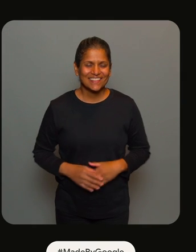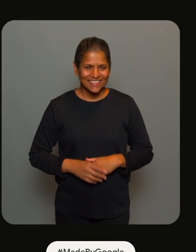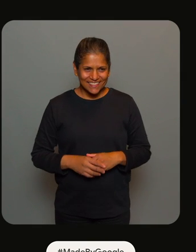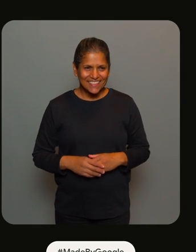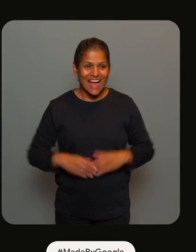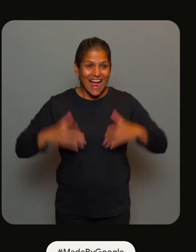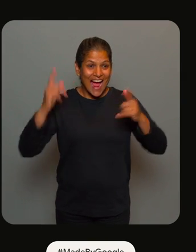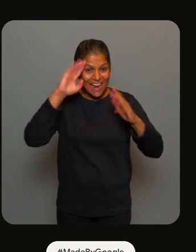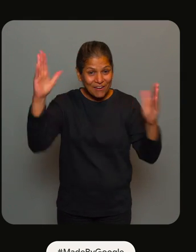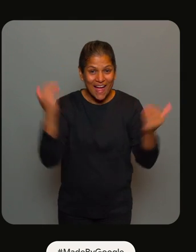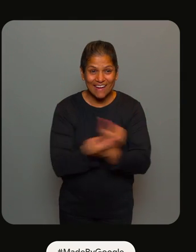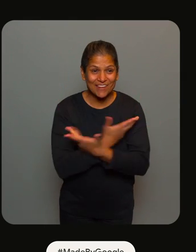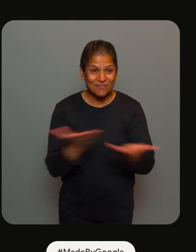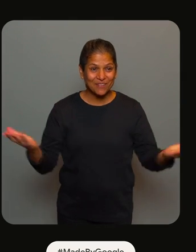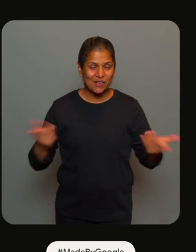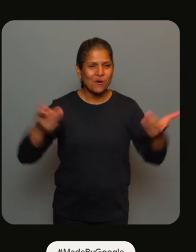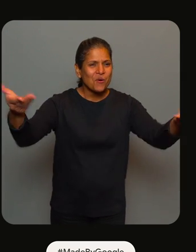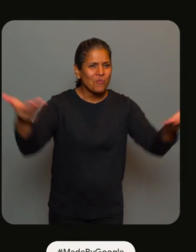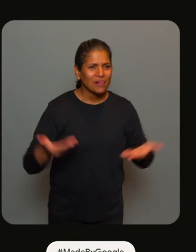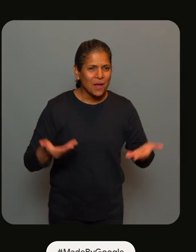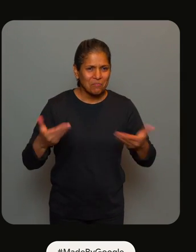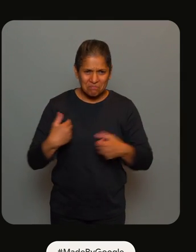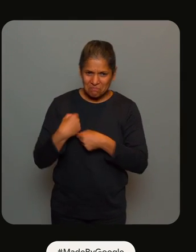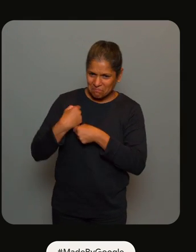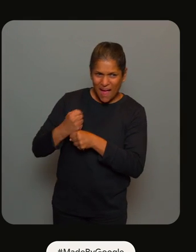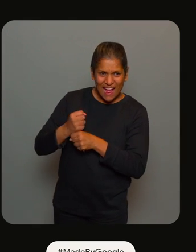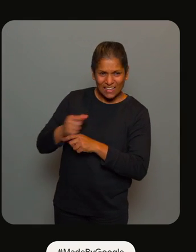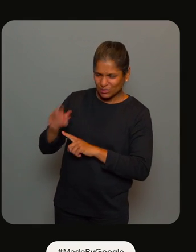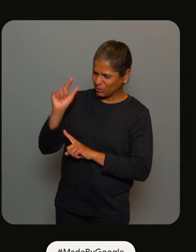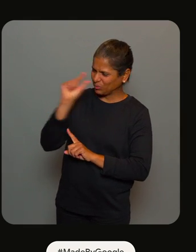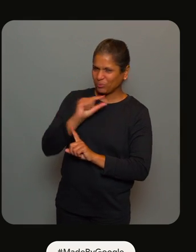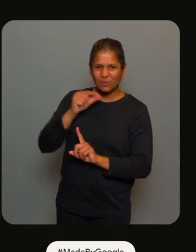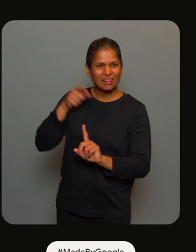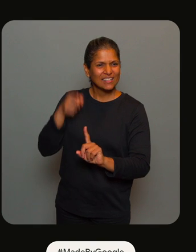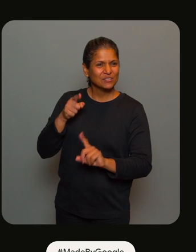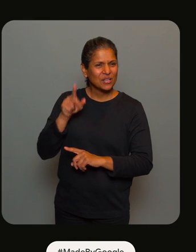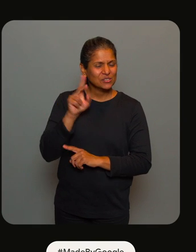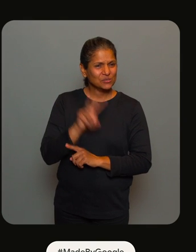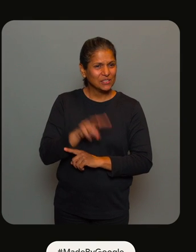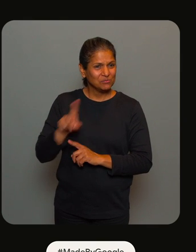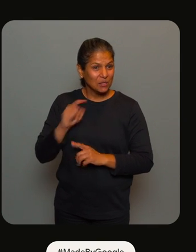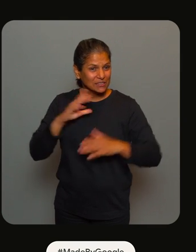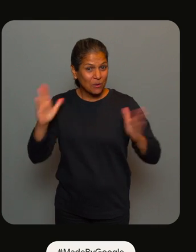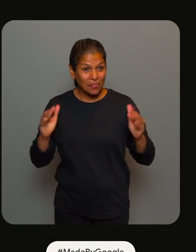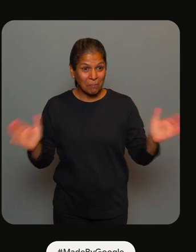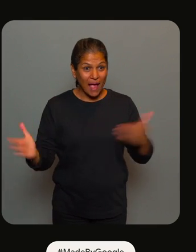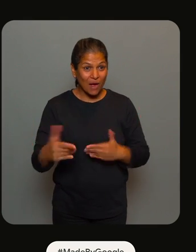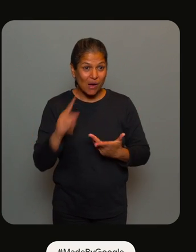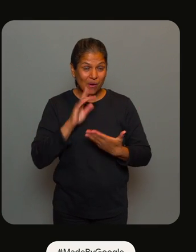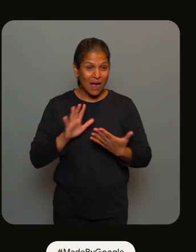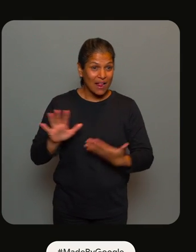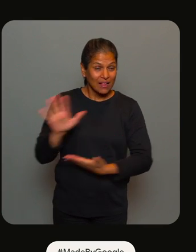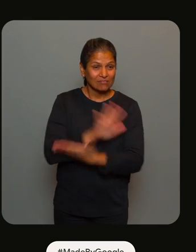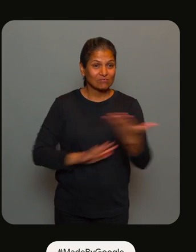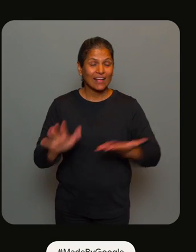One, two, three. Hi, everyone, and welcome to Made By Google 2022. It's great to be back in a room with you and streaming live around the world.